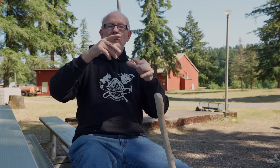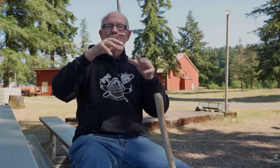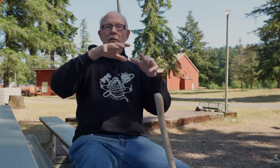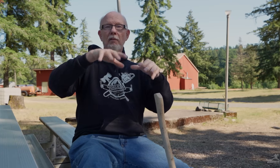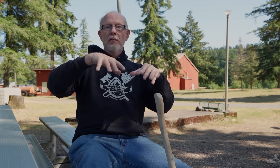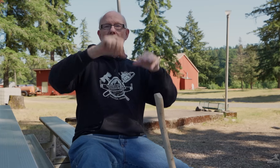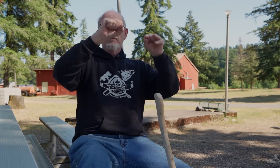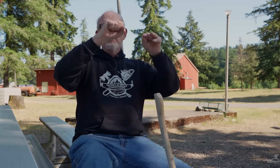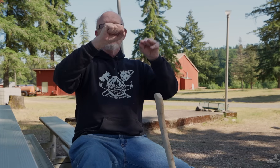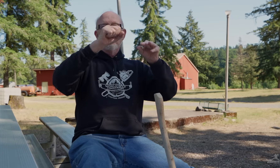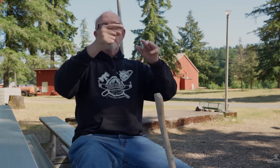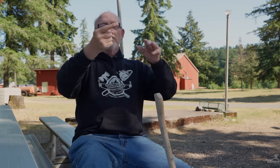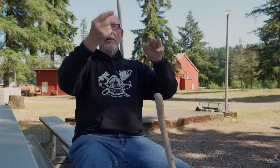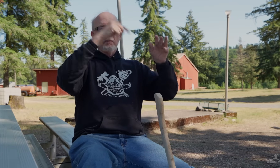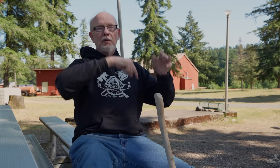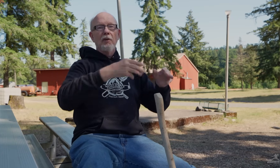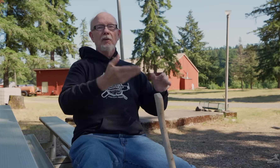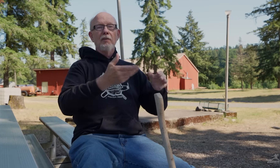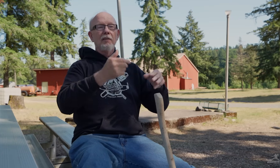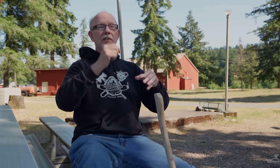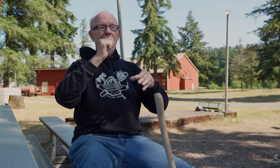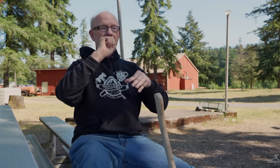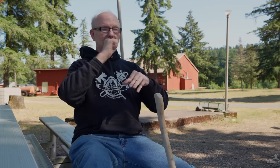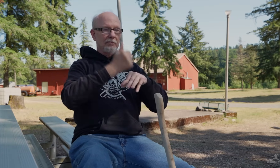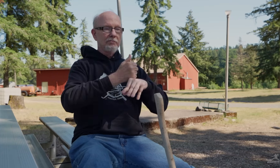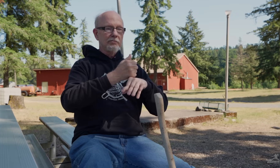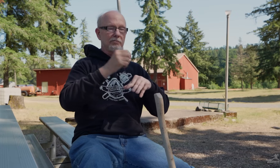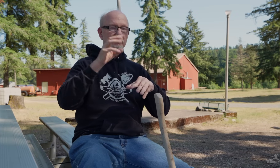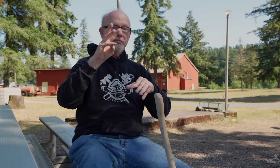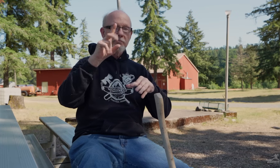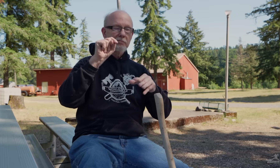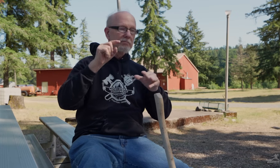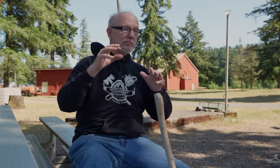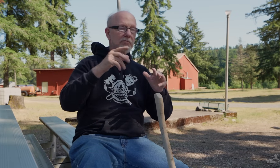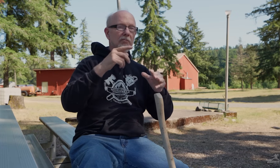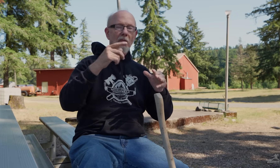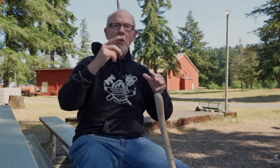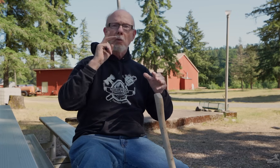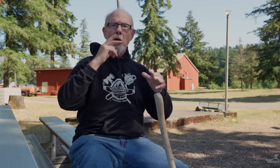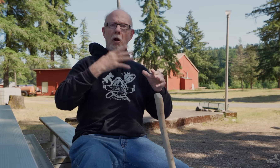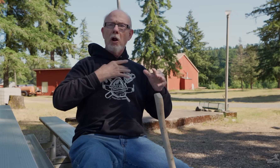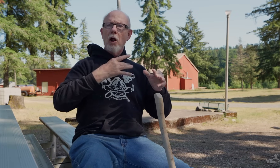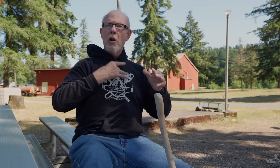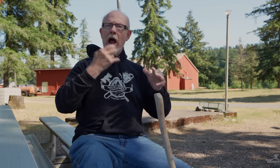They came here to host WDT. It was successful.